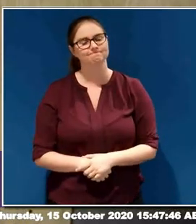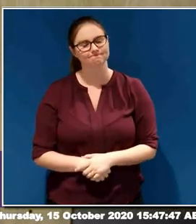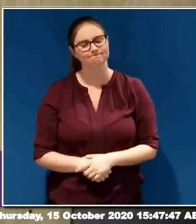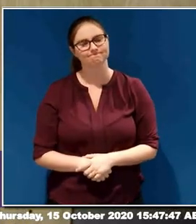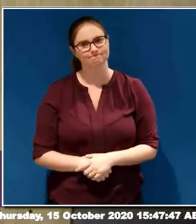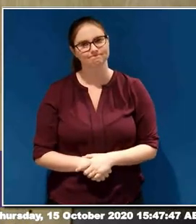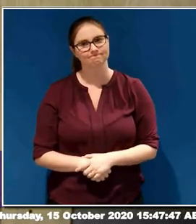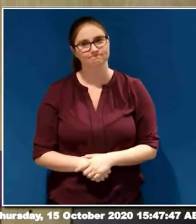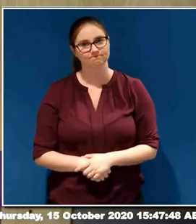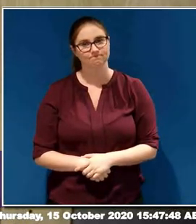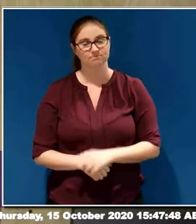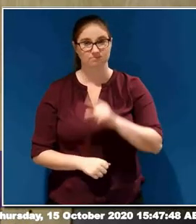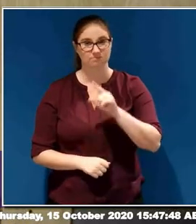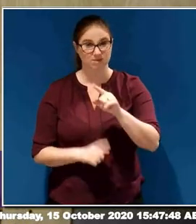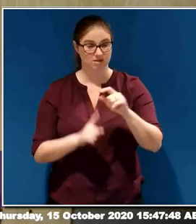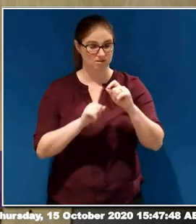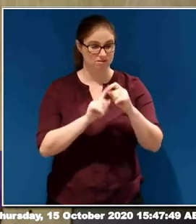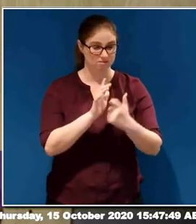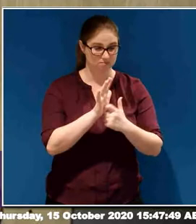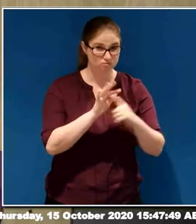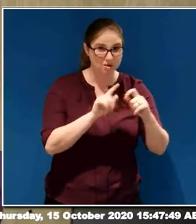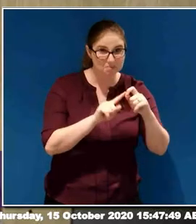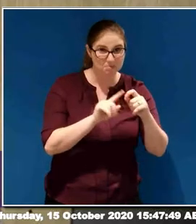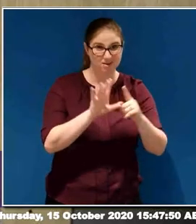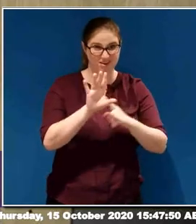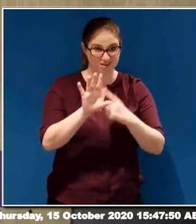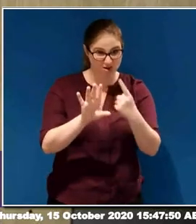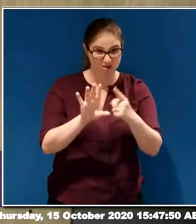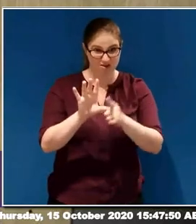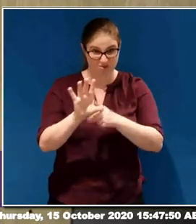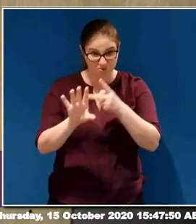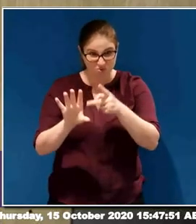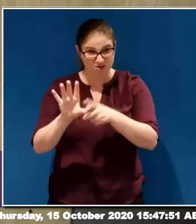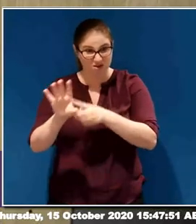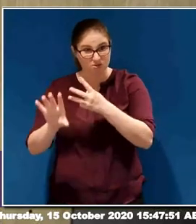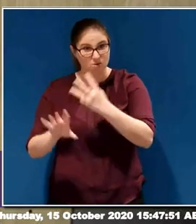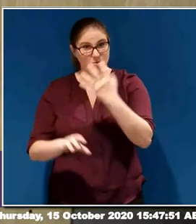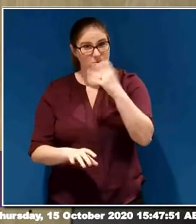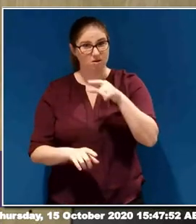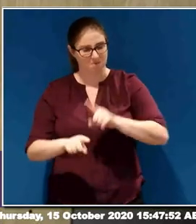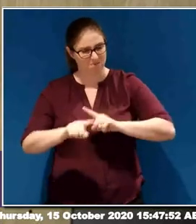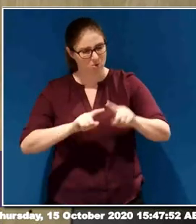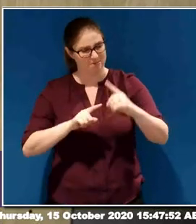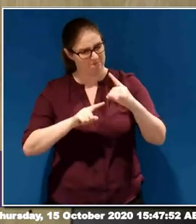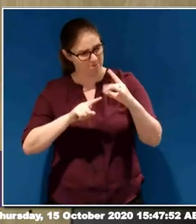their education development, because they - it's a stage where we talk about,